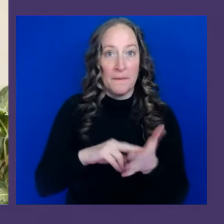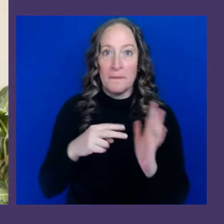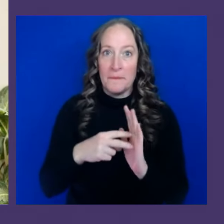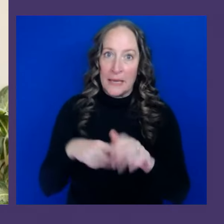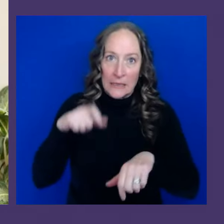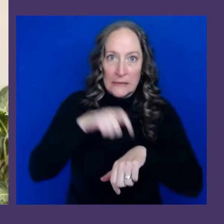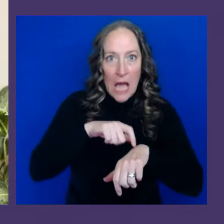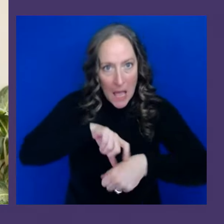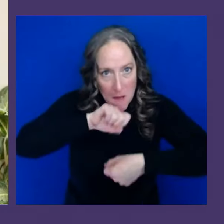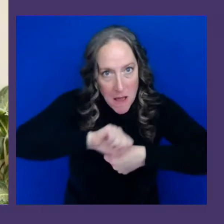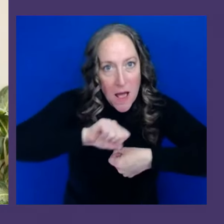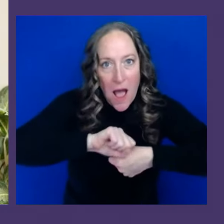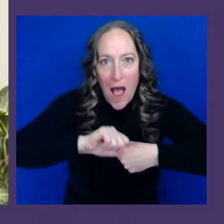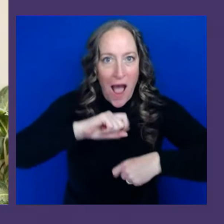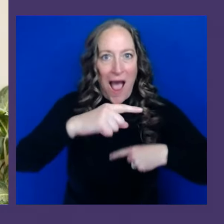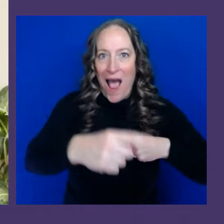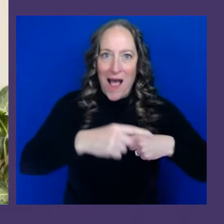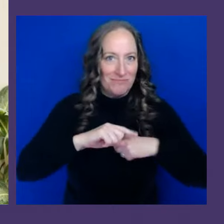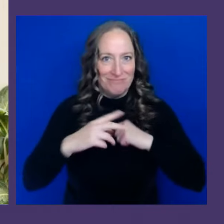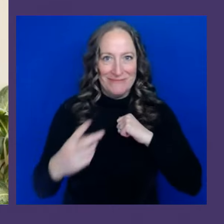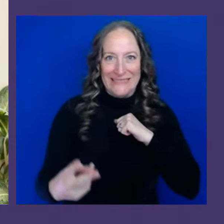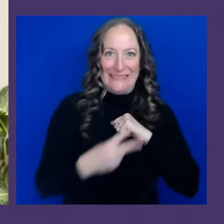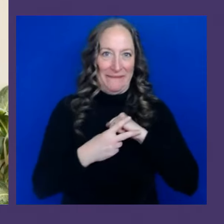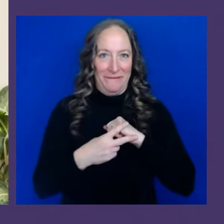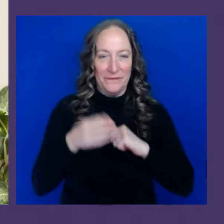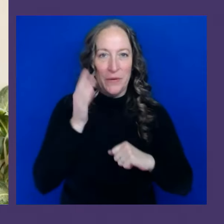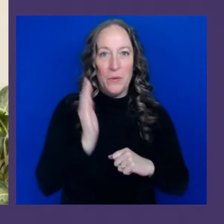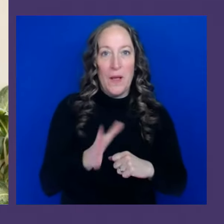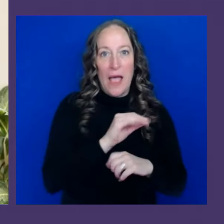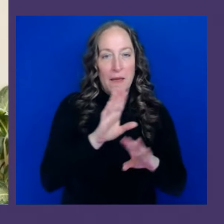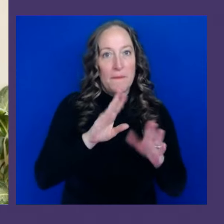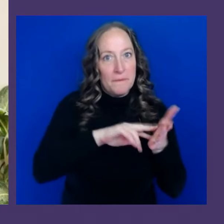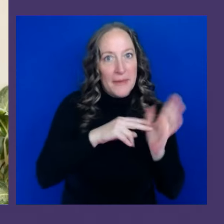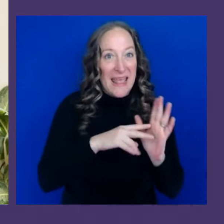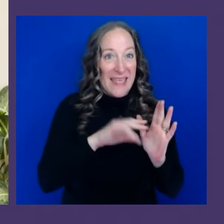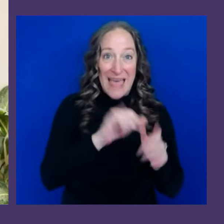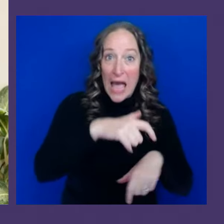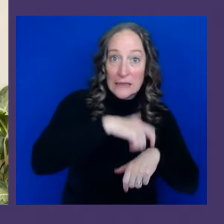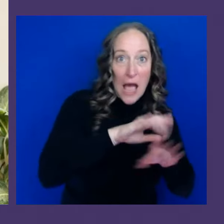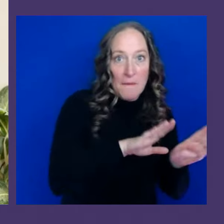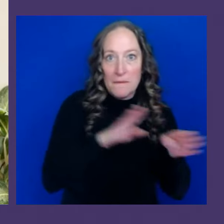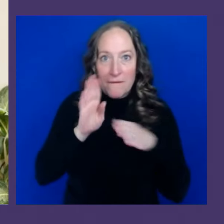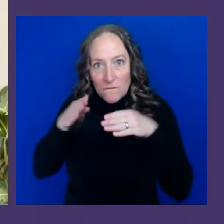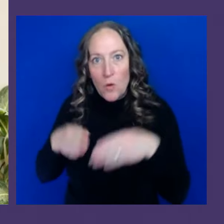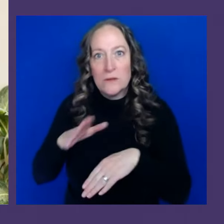concentrate more on things that are more valuable, their loved ones, their work.